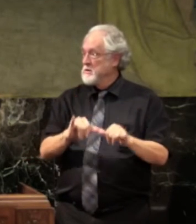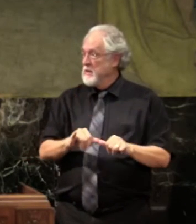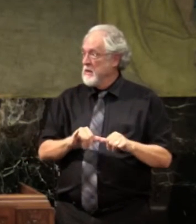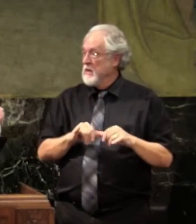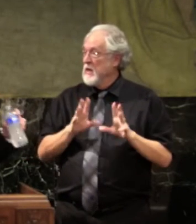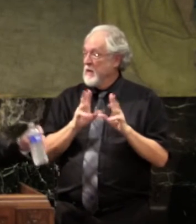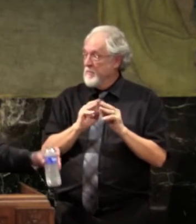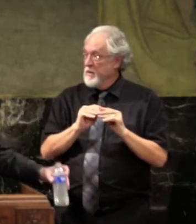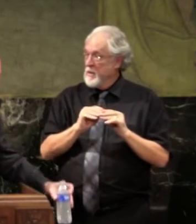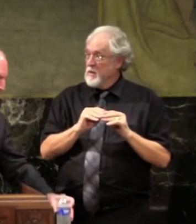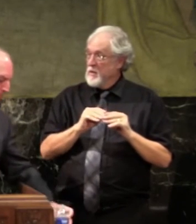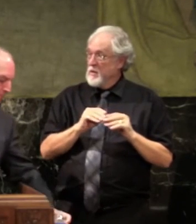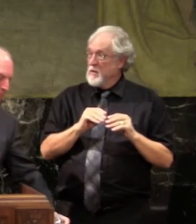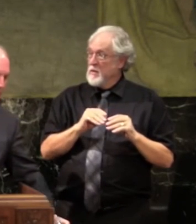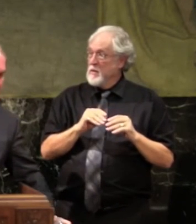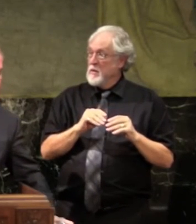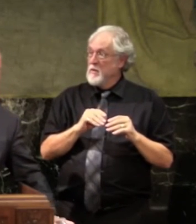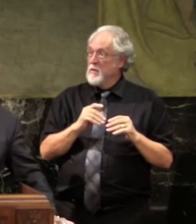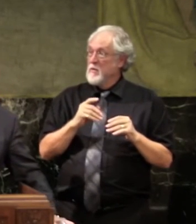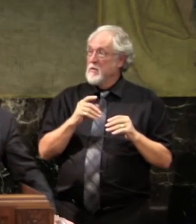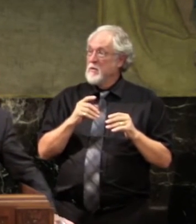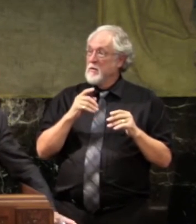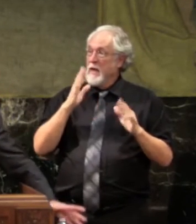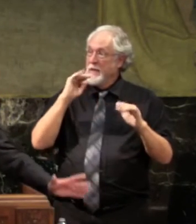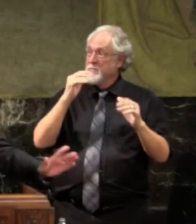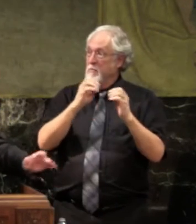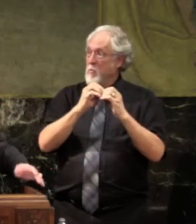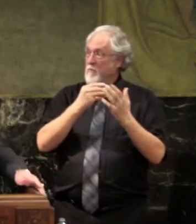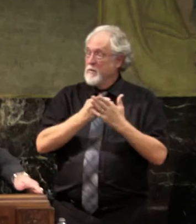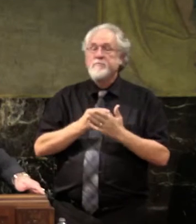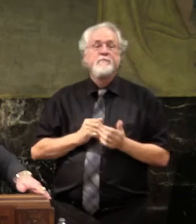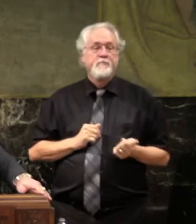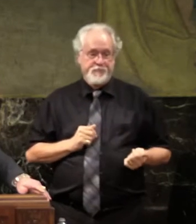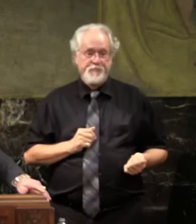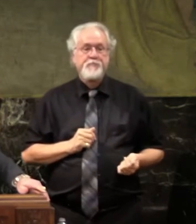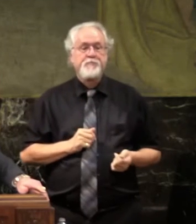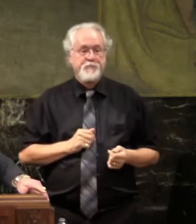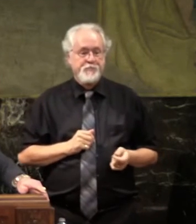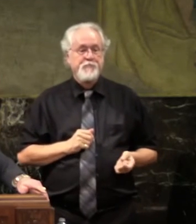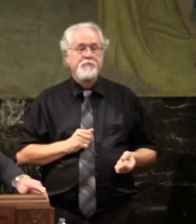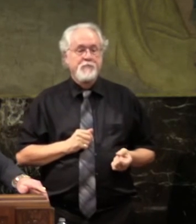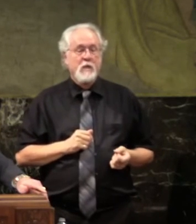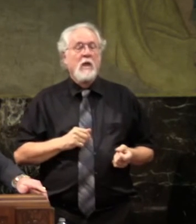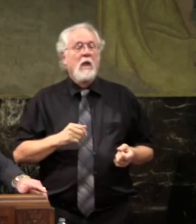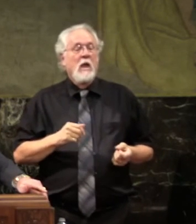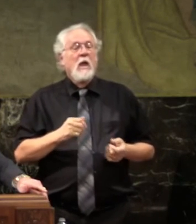yes yes there are some additional work